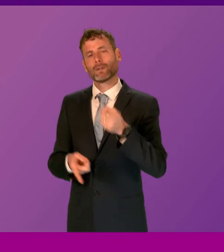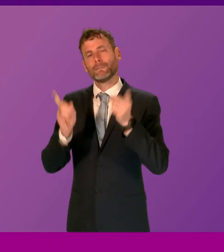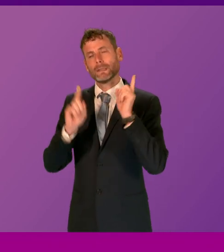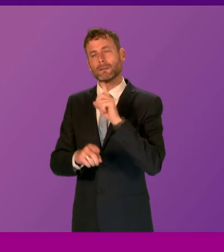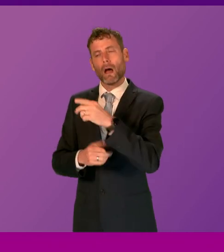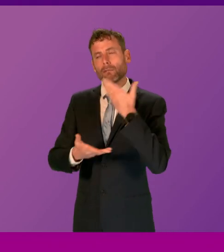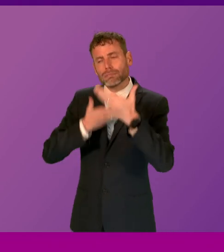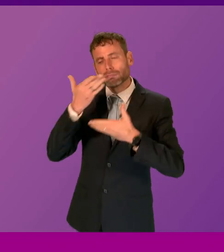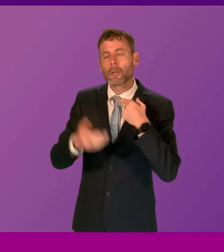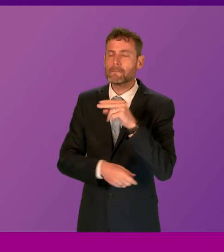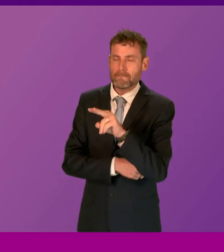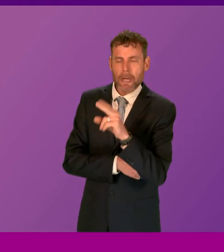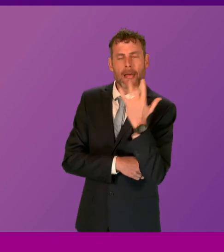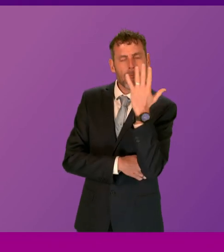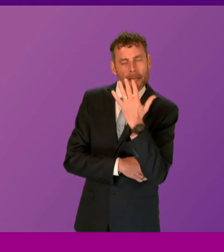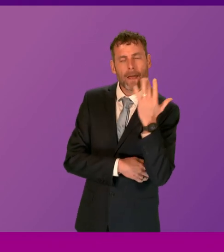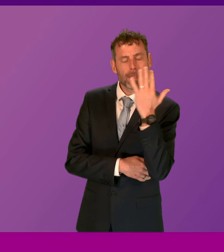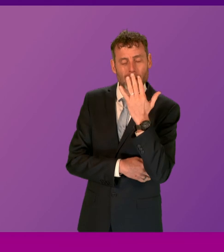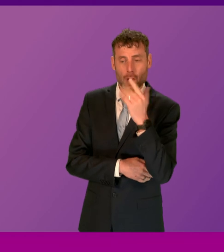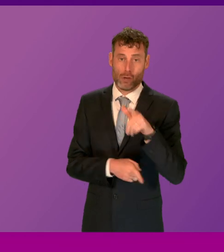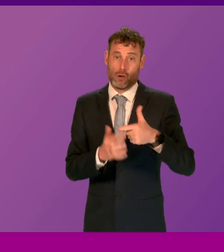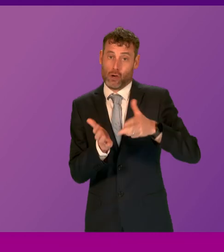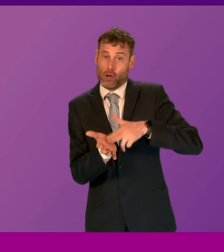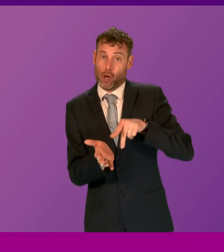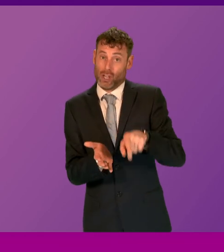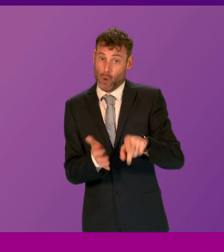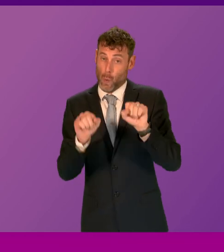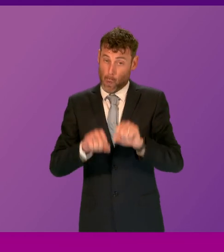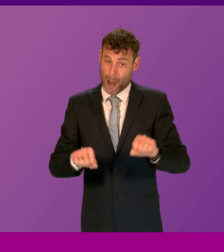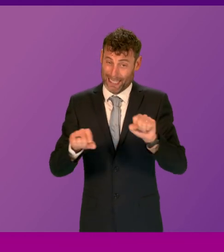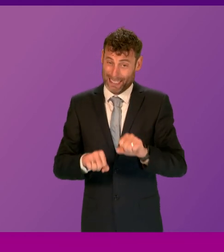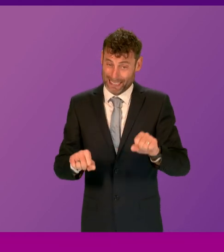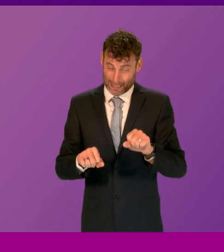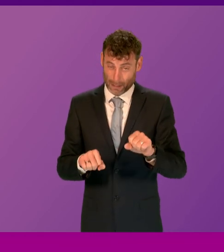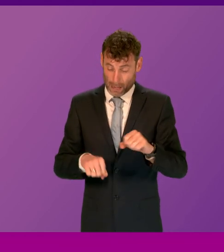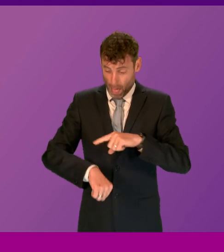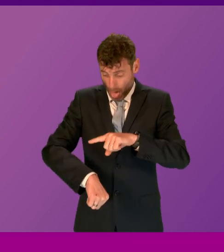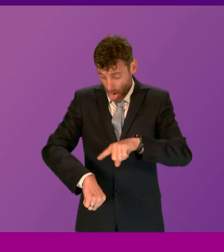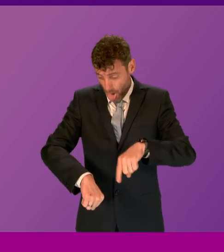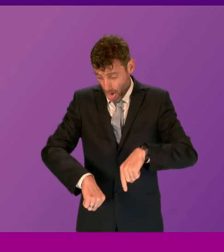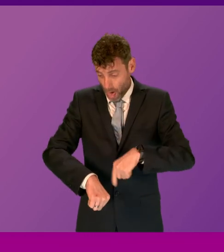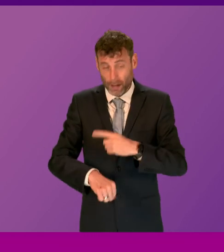The example of Kirsteen and A and E departments that I gave in my first question is replicated